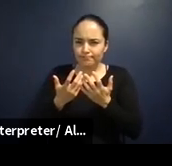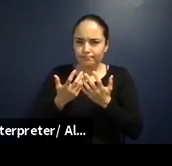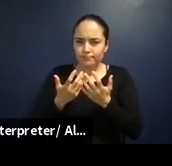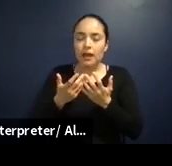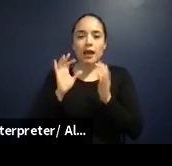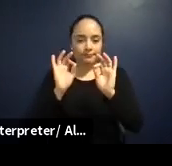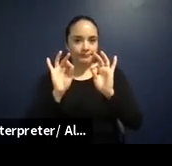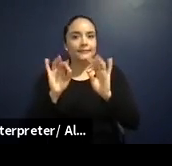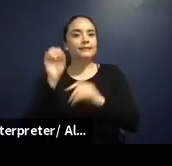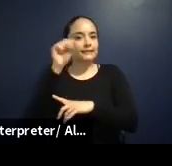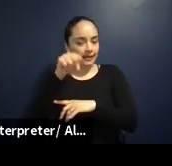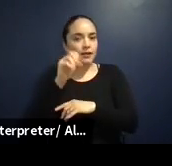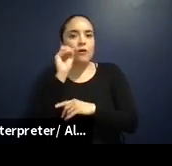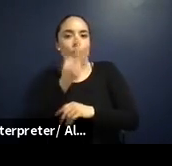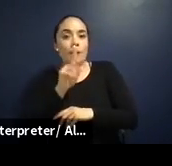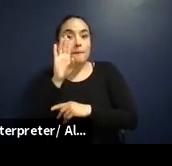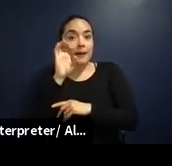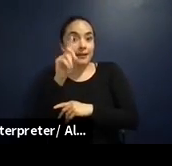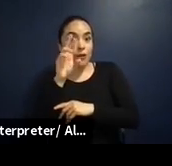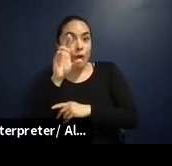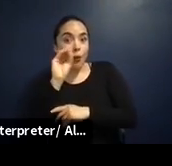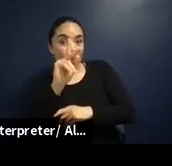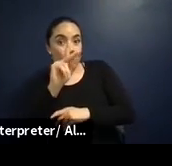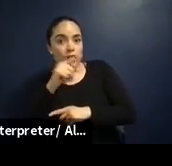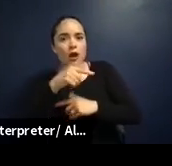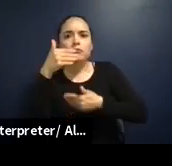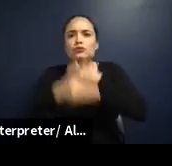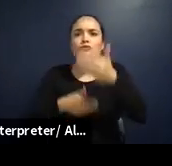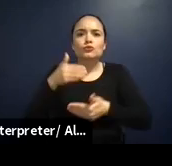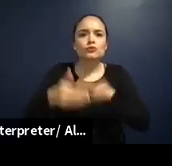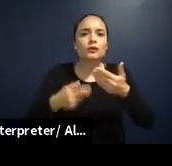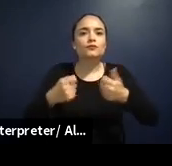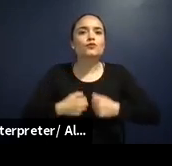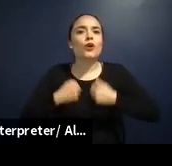are in your regular survival mode, this block is completely unbreakable. You find it at the bottom